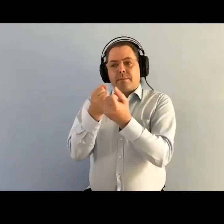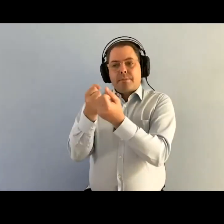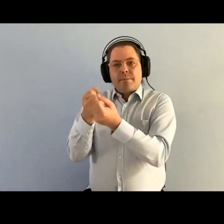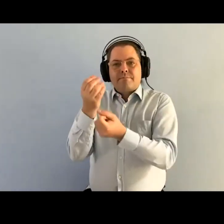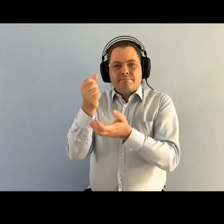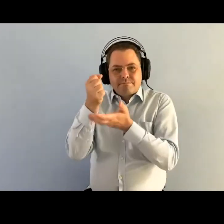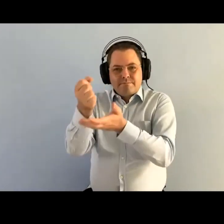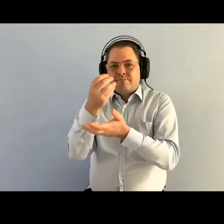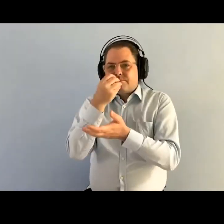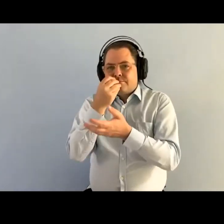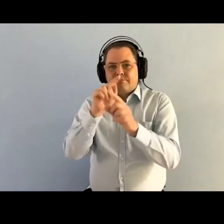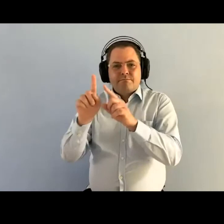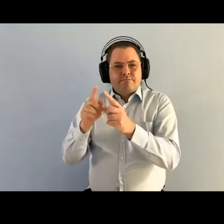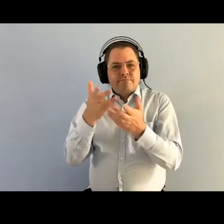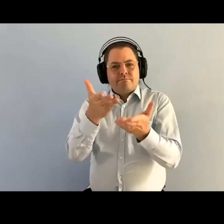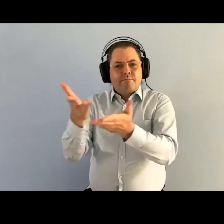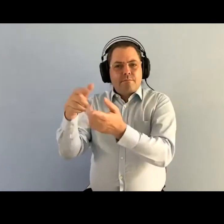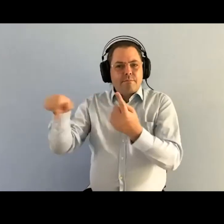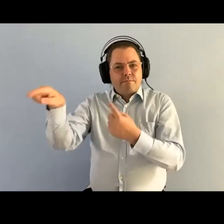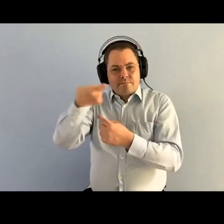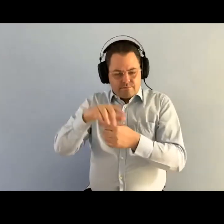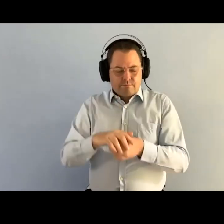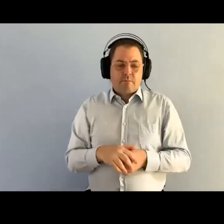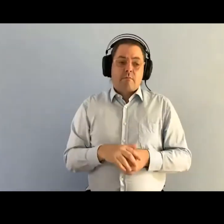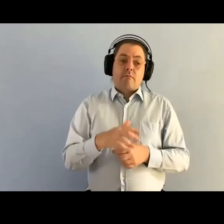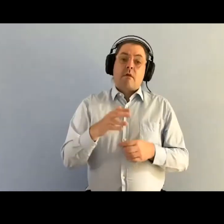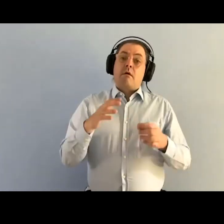on various distribution and relief distribution.